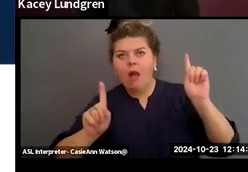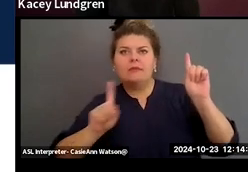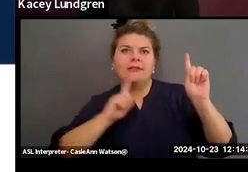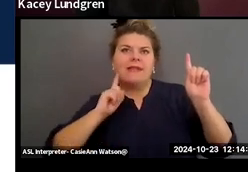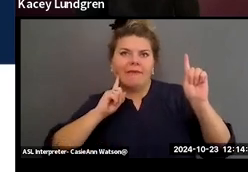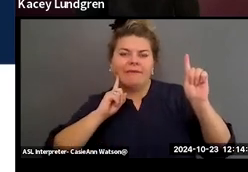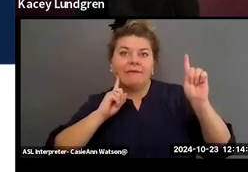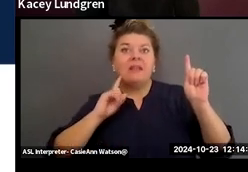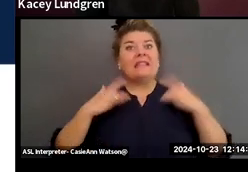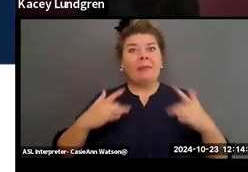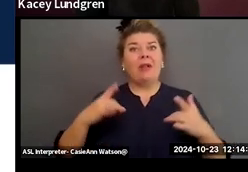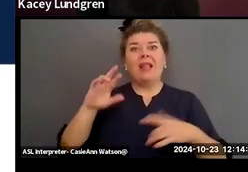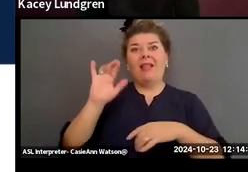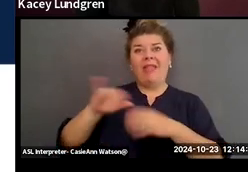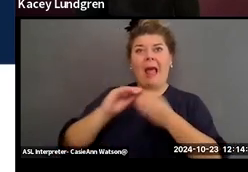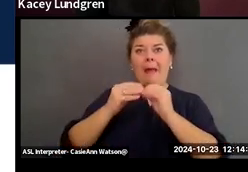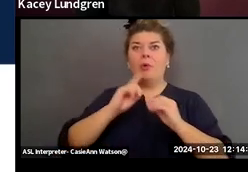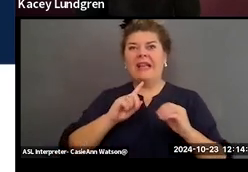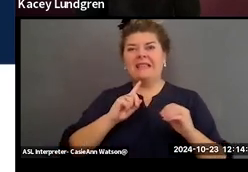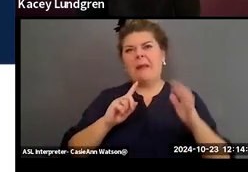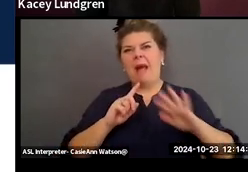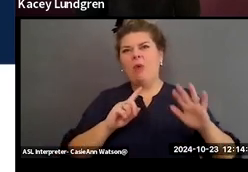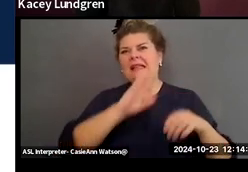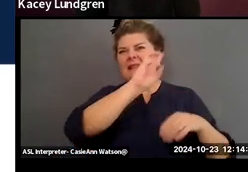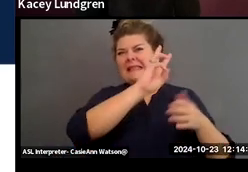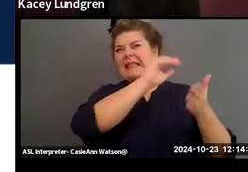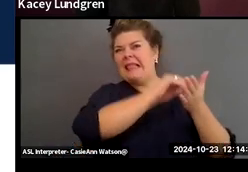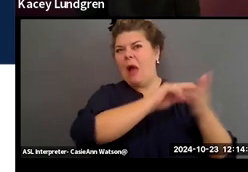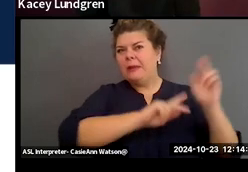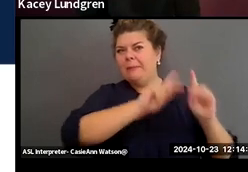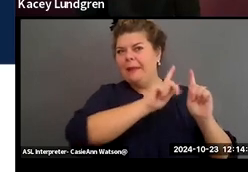Normally the ratio is 1 in about every 6,000 people.